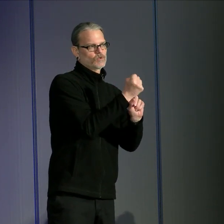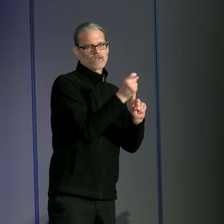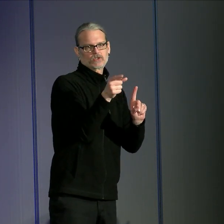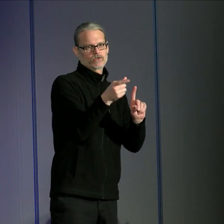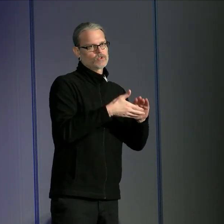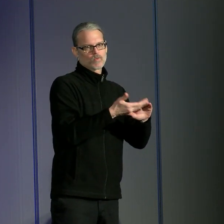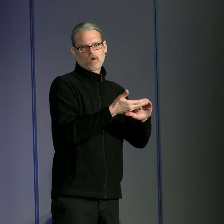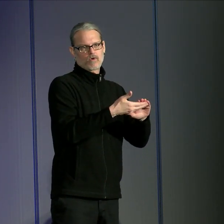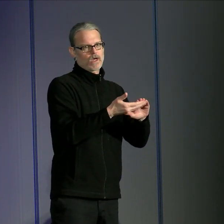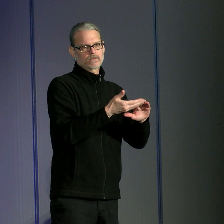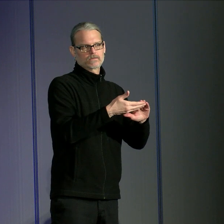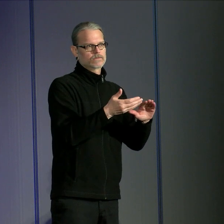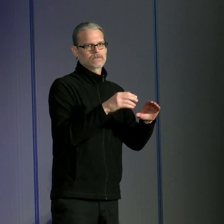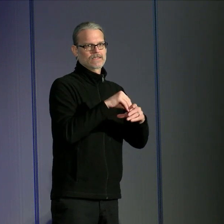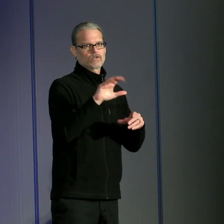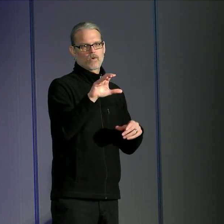CD/CD pipeline.